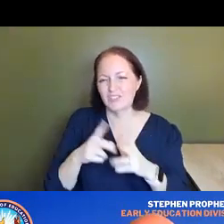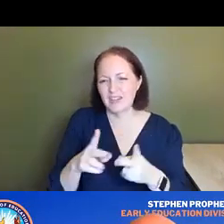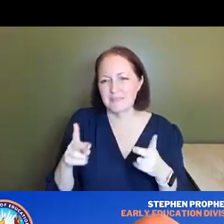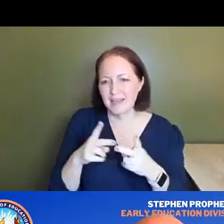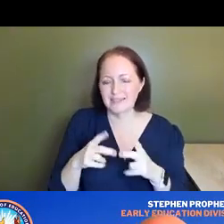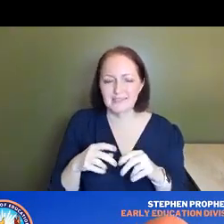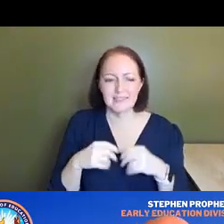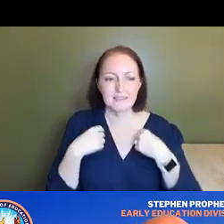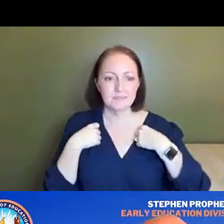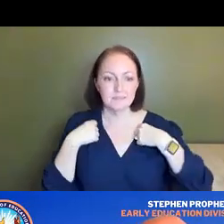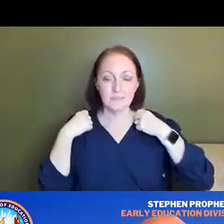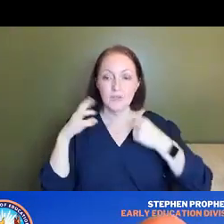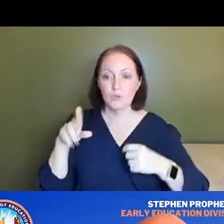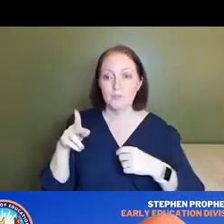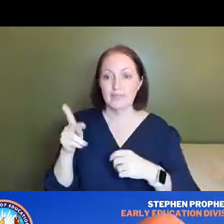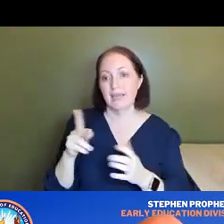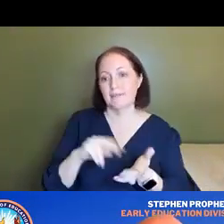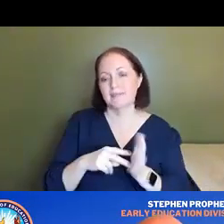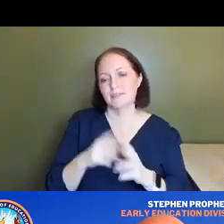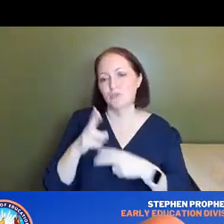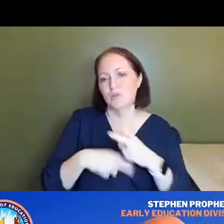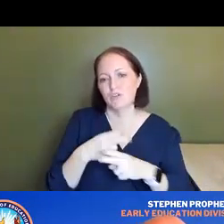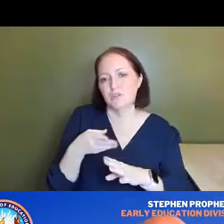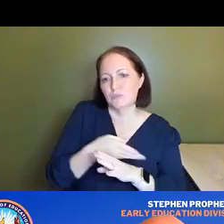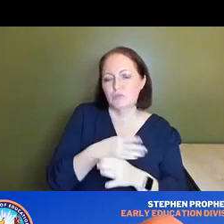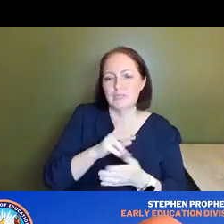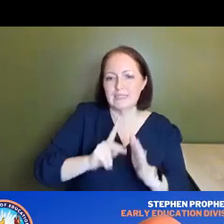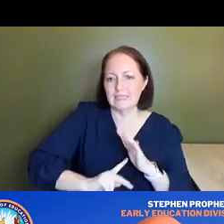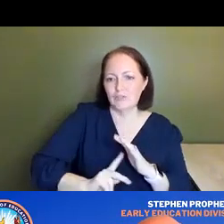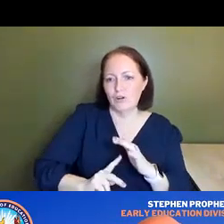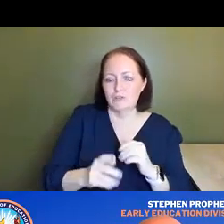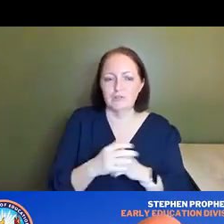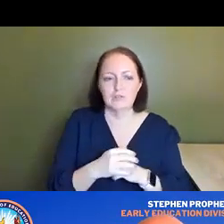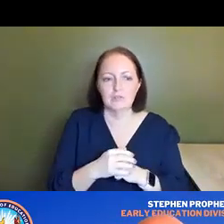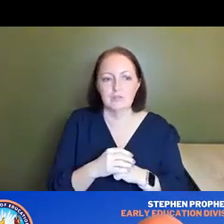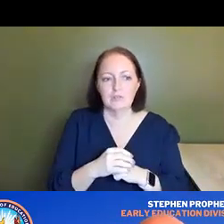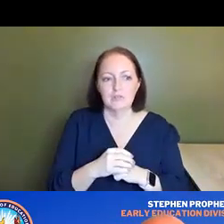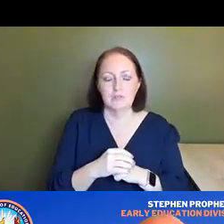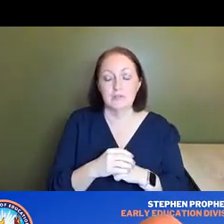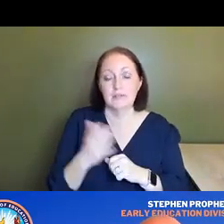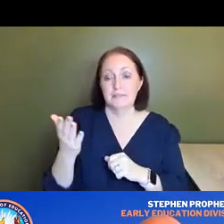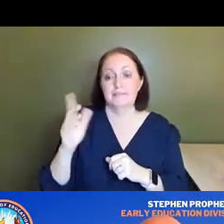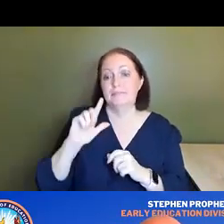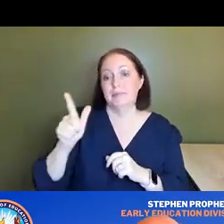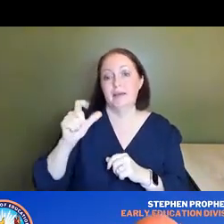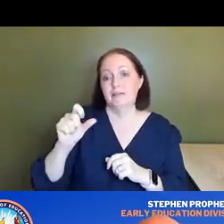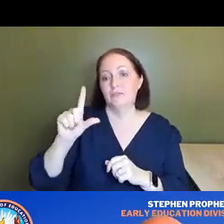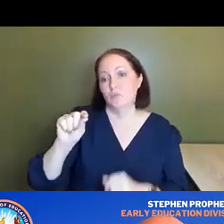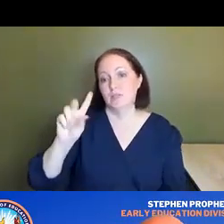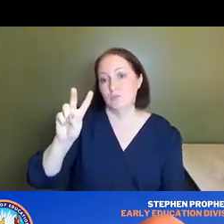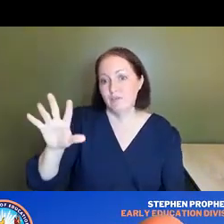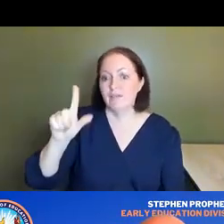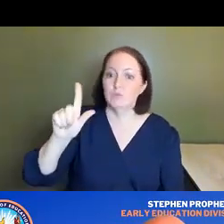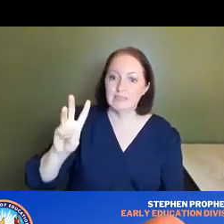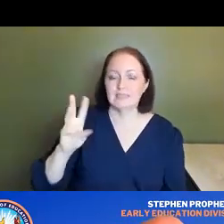UPK stands for Universal PreKindergarten which by 2025–26 will exist for all four-year-old